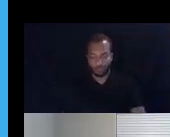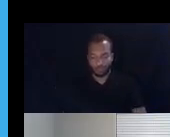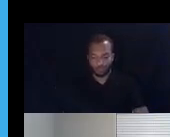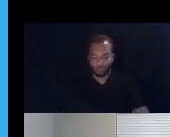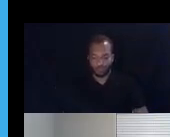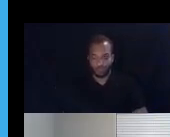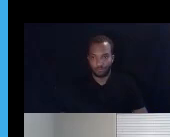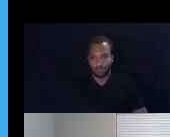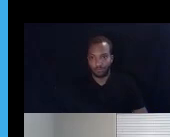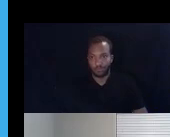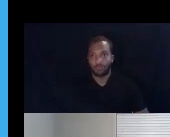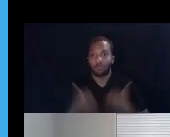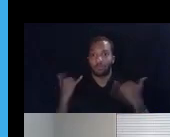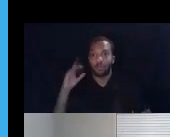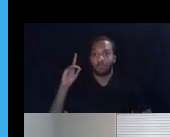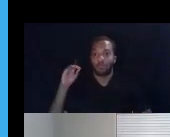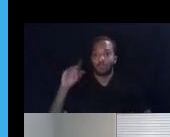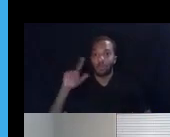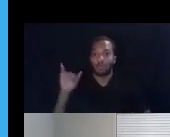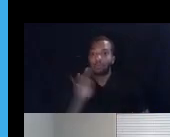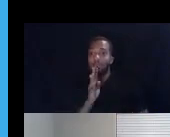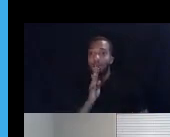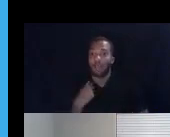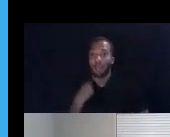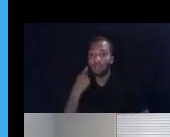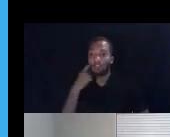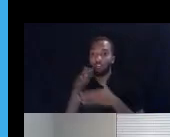This is Dolly. I just shared a link with Uju.